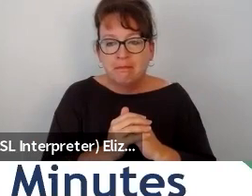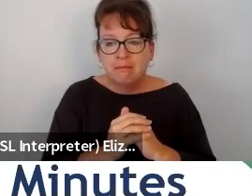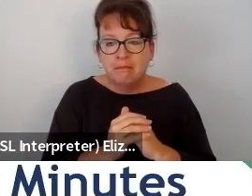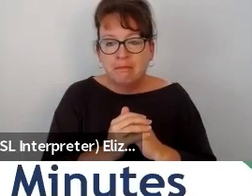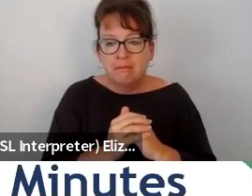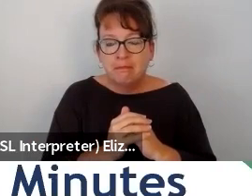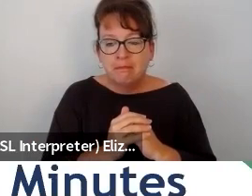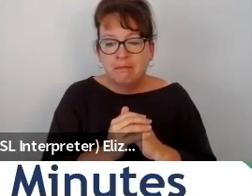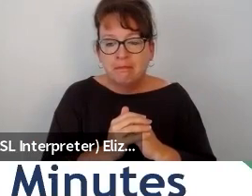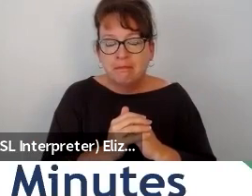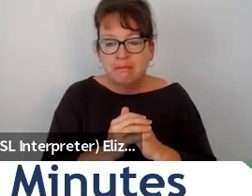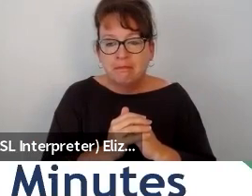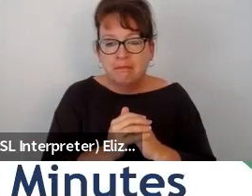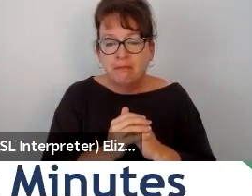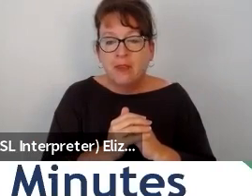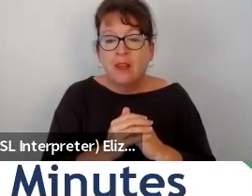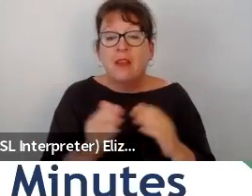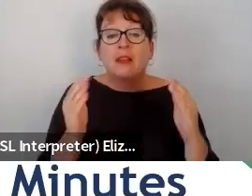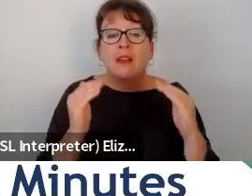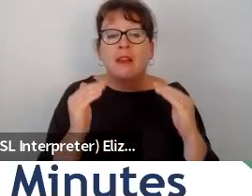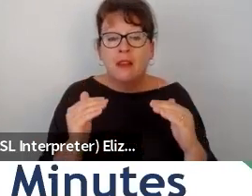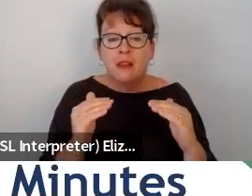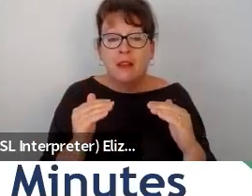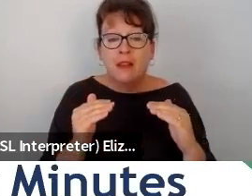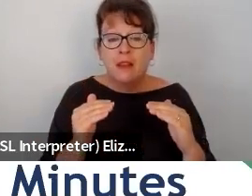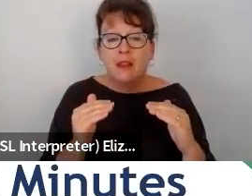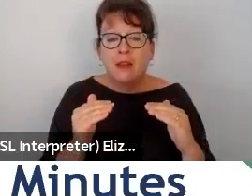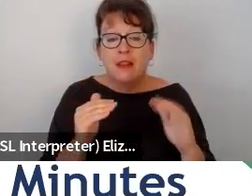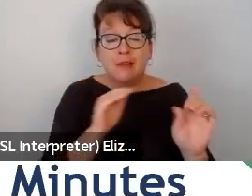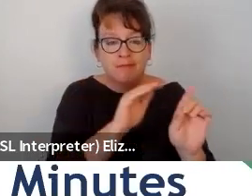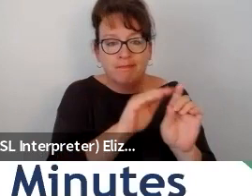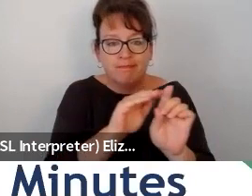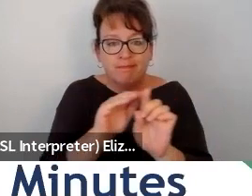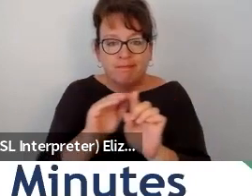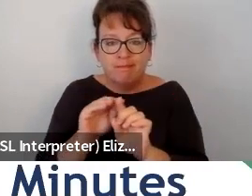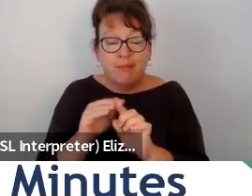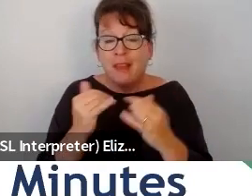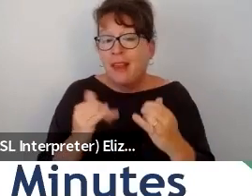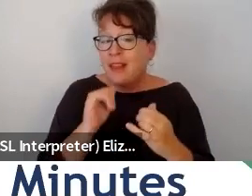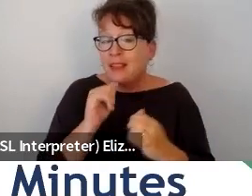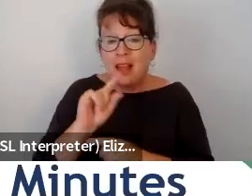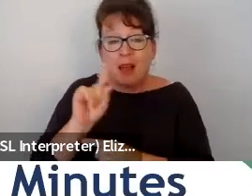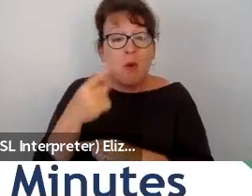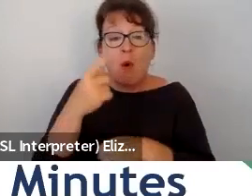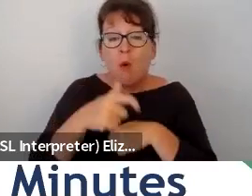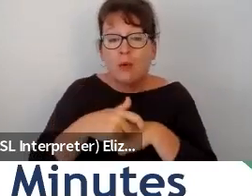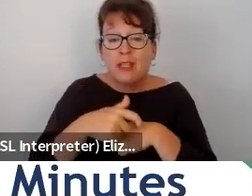strategy for transportation, decarbonization that we released with the Department of Energy,